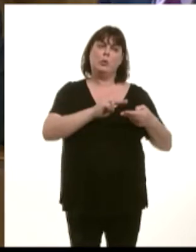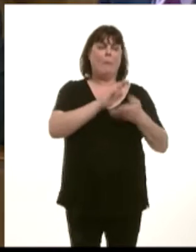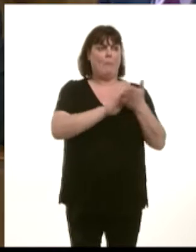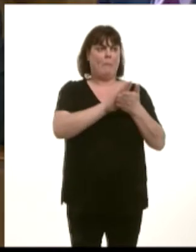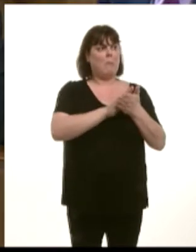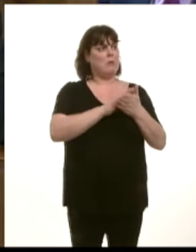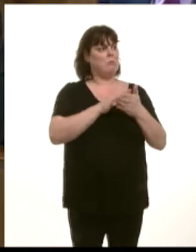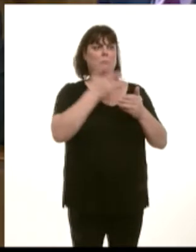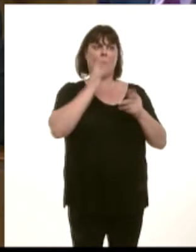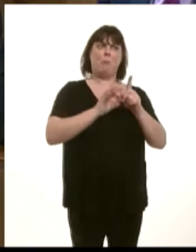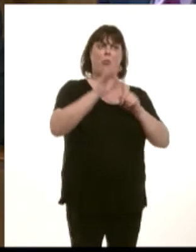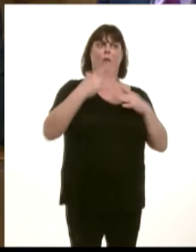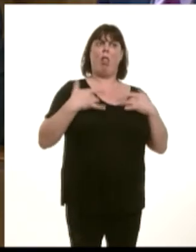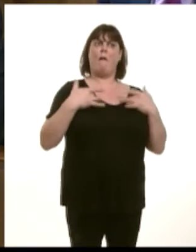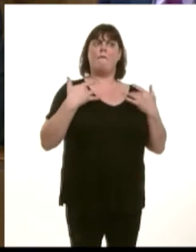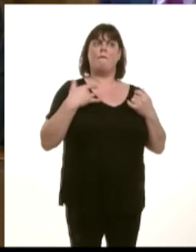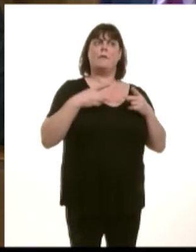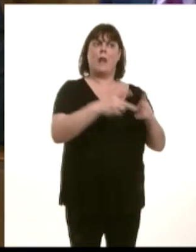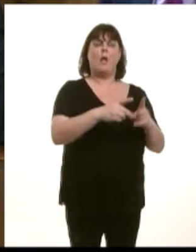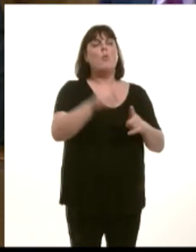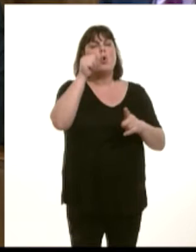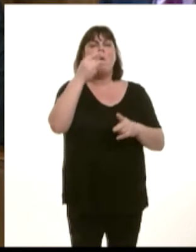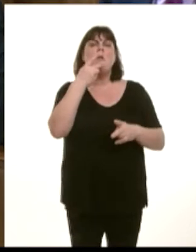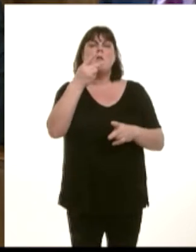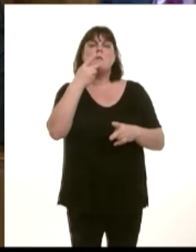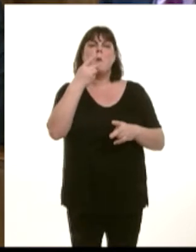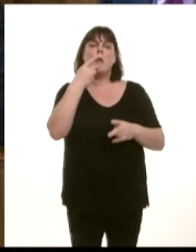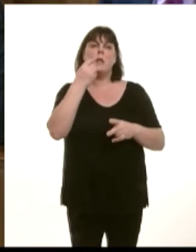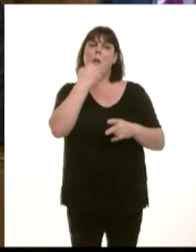I mean, the rate of smoking has dropped dramatically compared to what it would have been—what